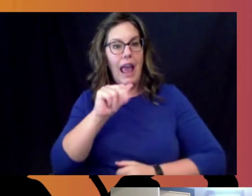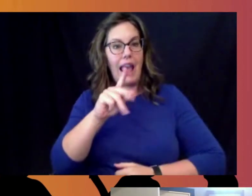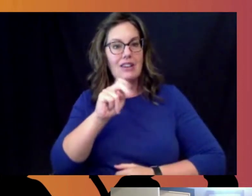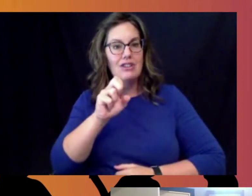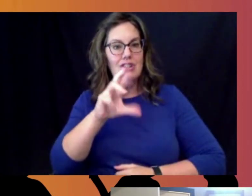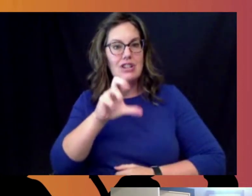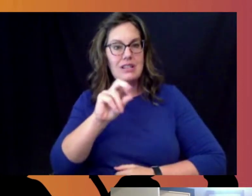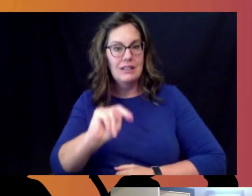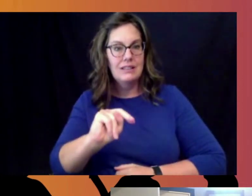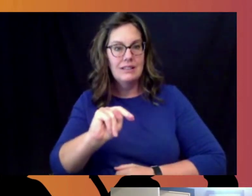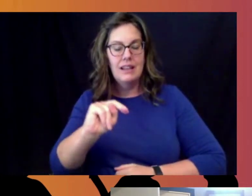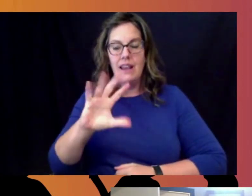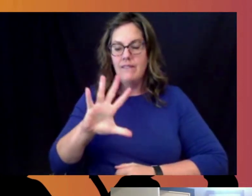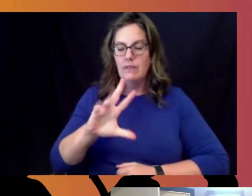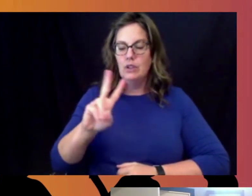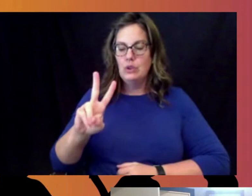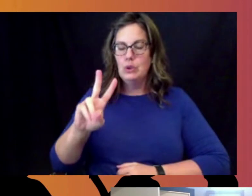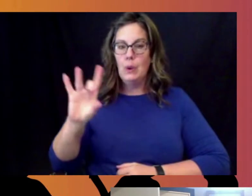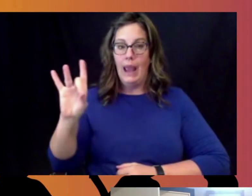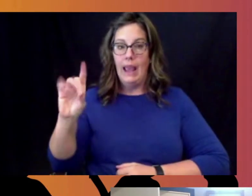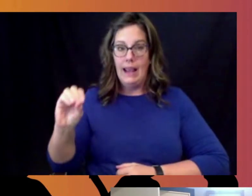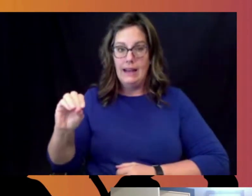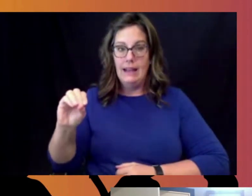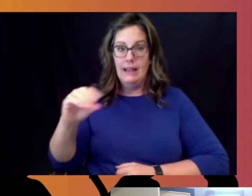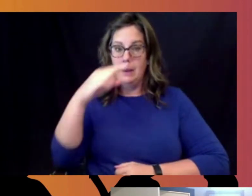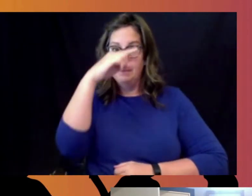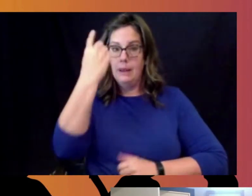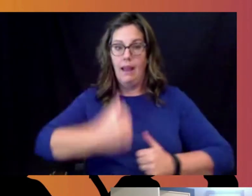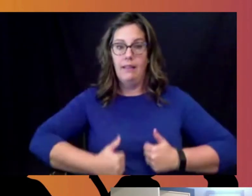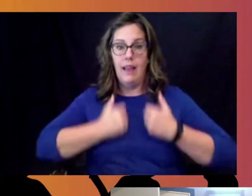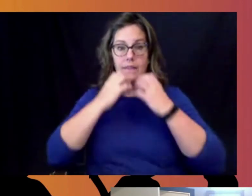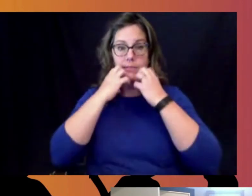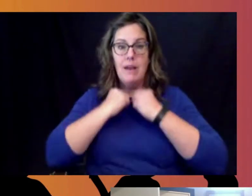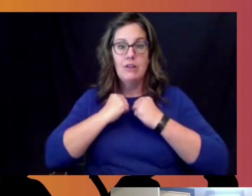black lives matter about how youth can get more involved and like hear more